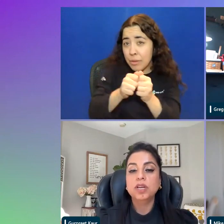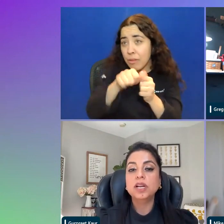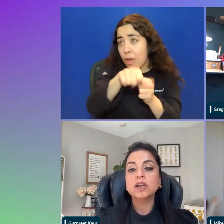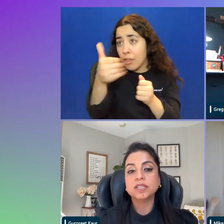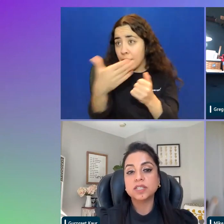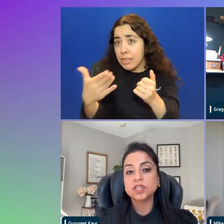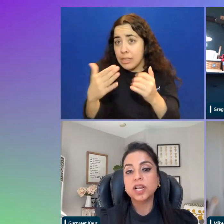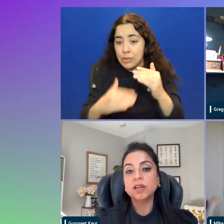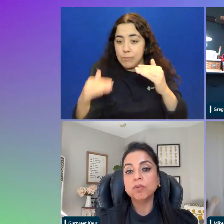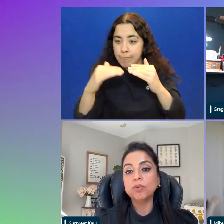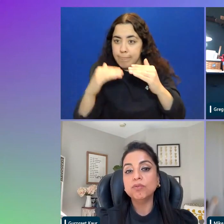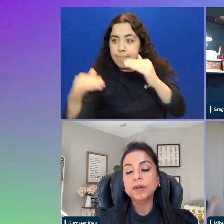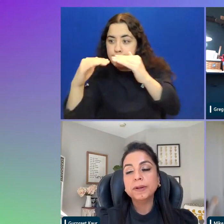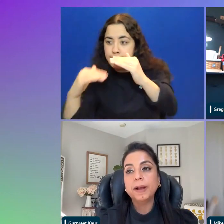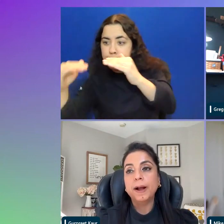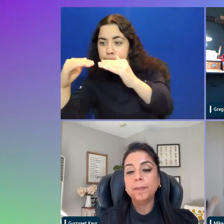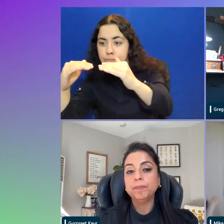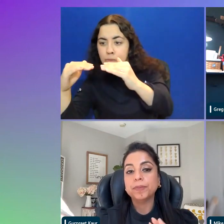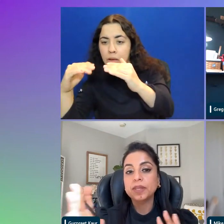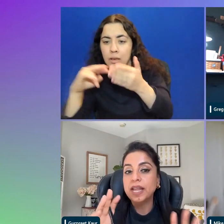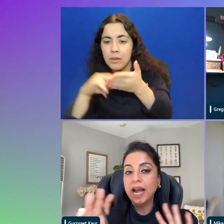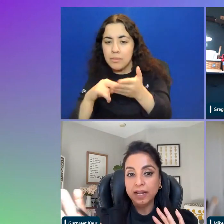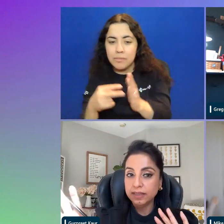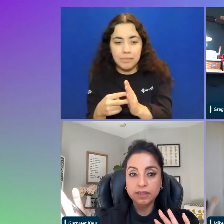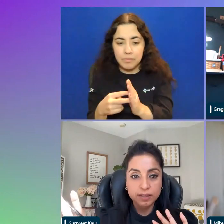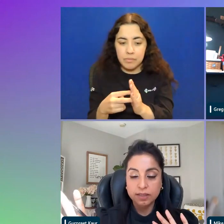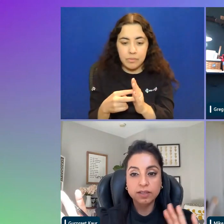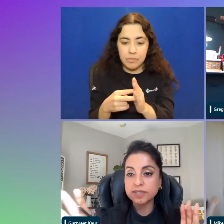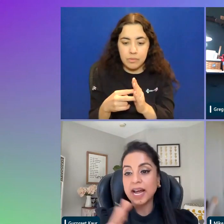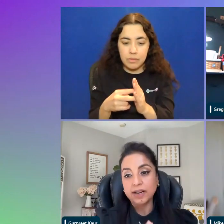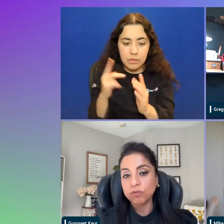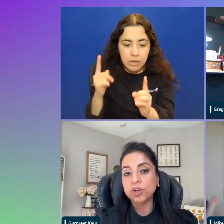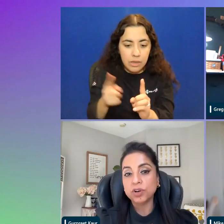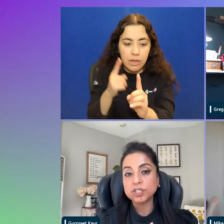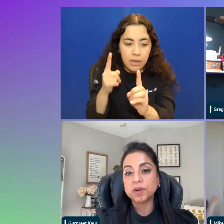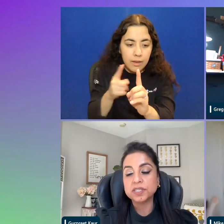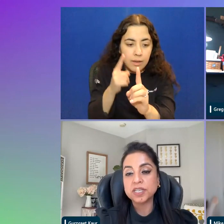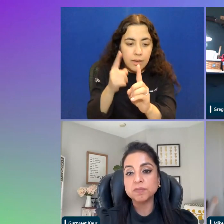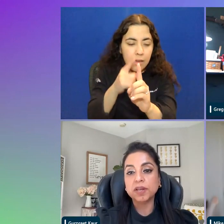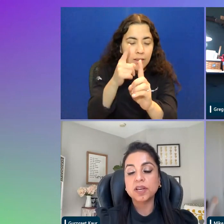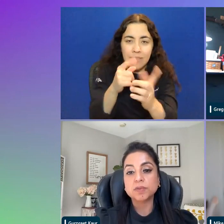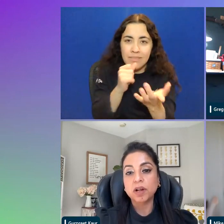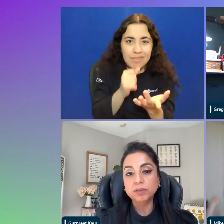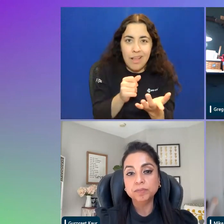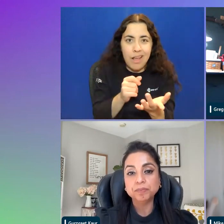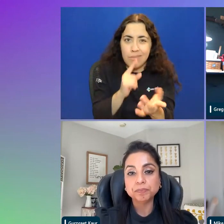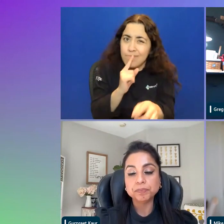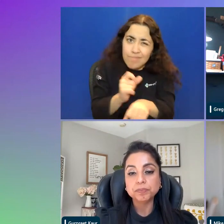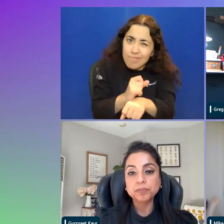doesn't really move. Um, is that what your experience has been as well? >> Yeah.